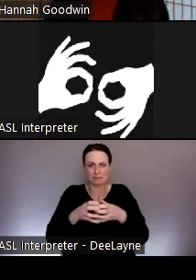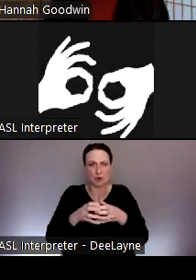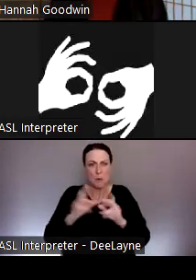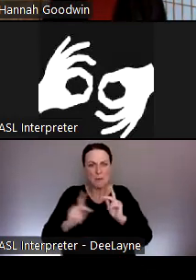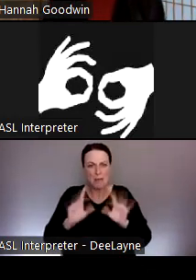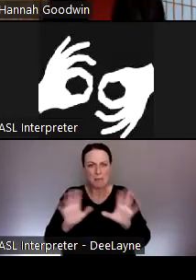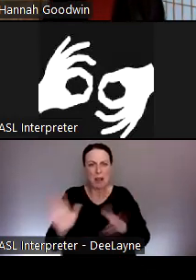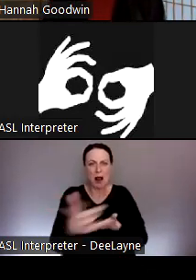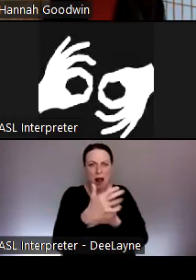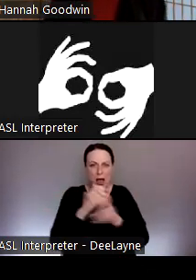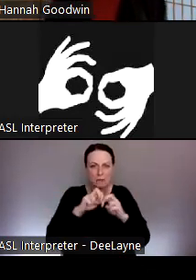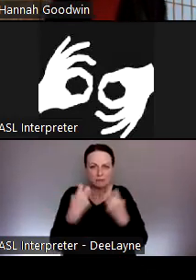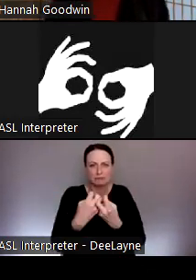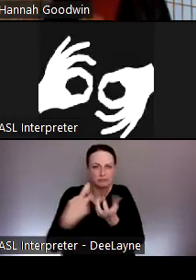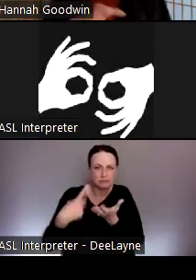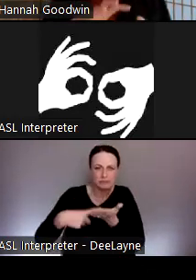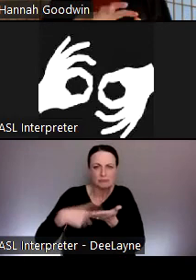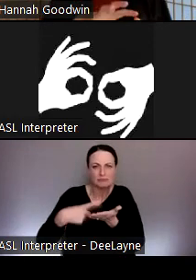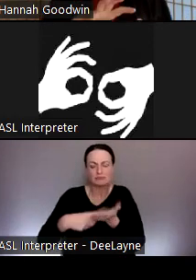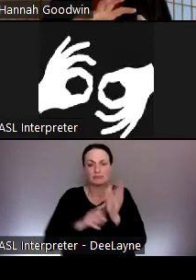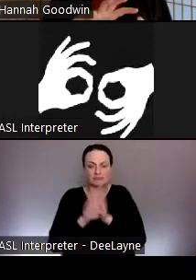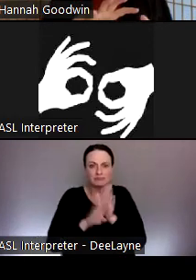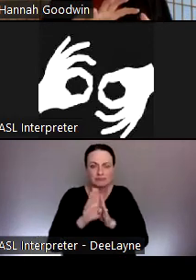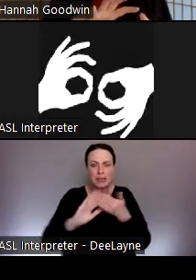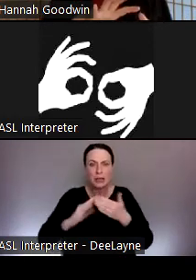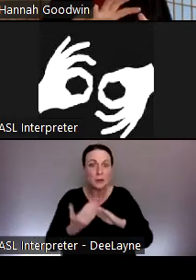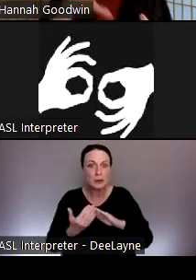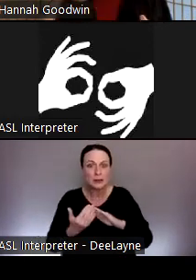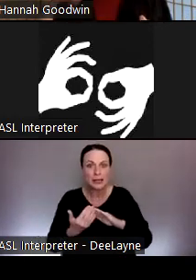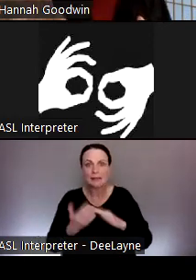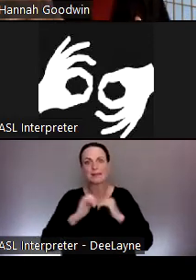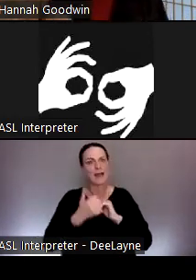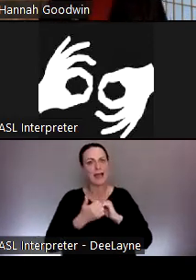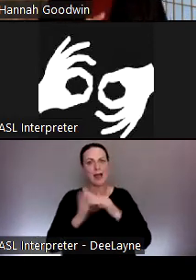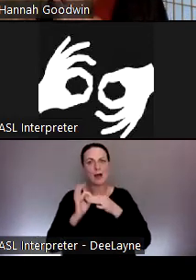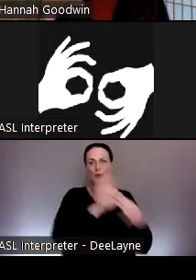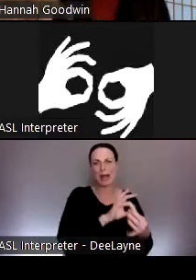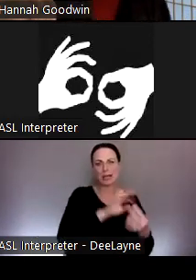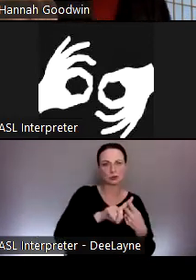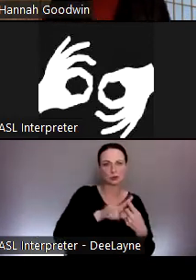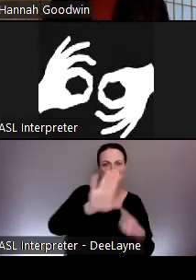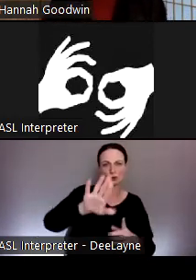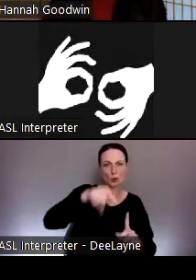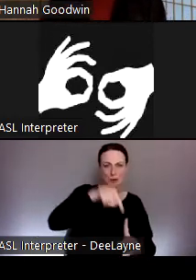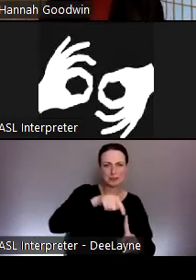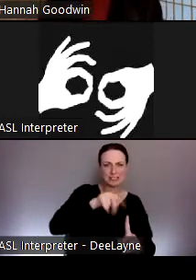to talk about building community and how that relates to your particular venue.